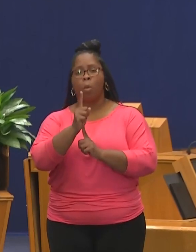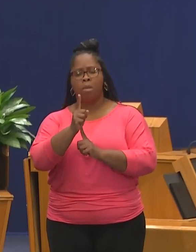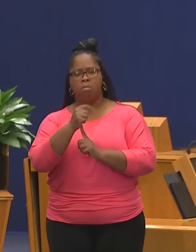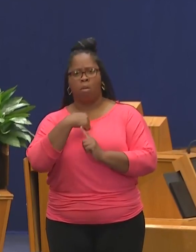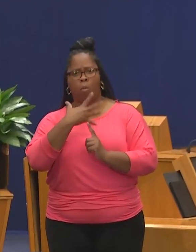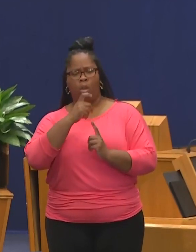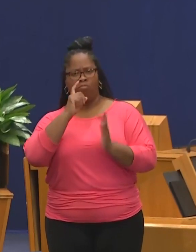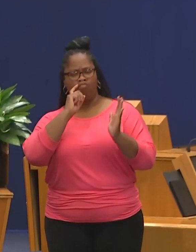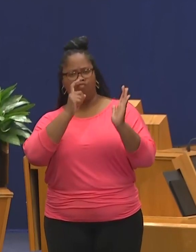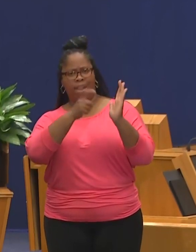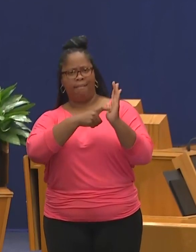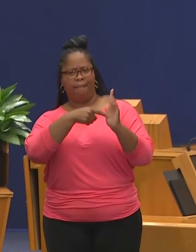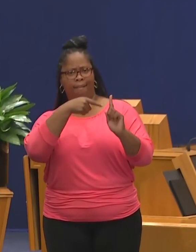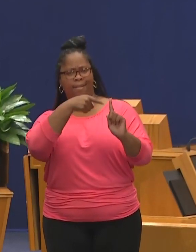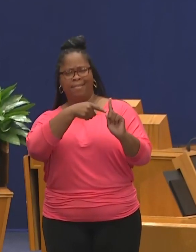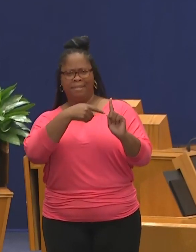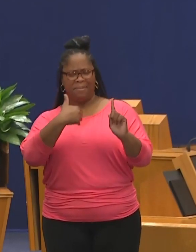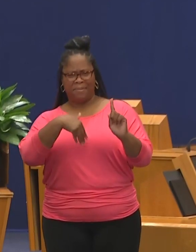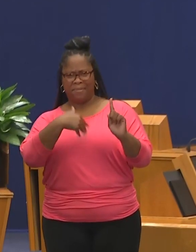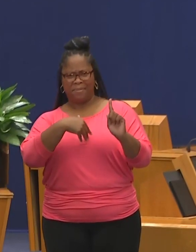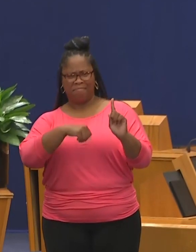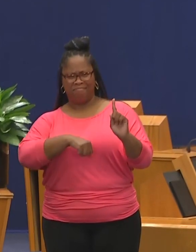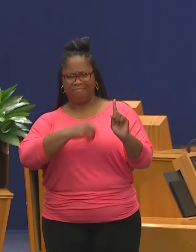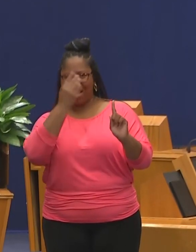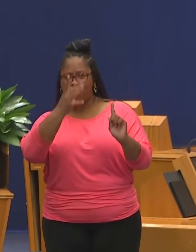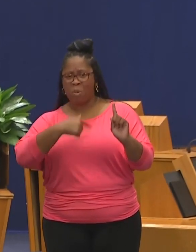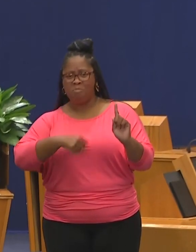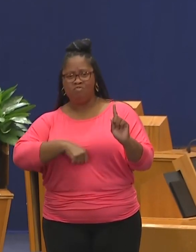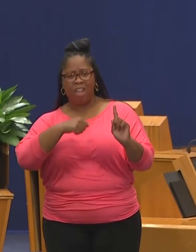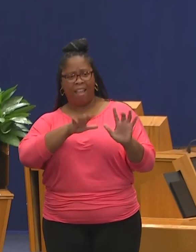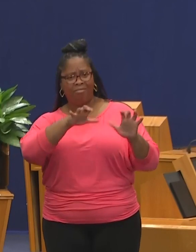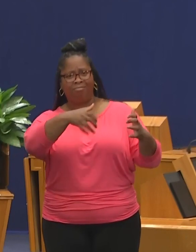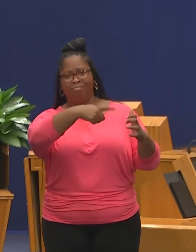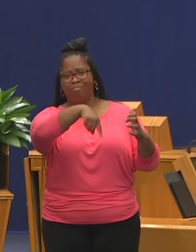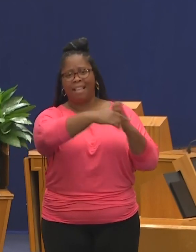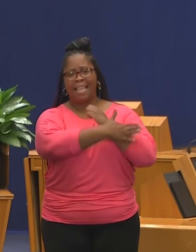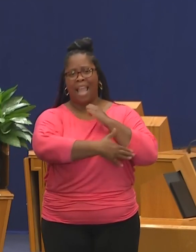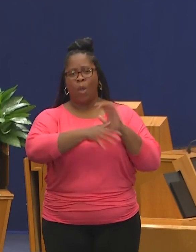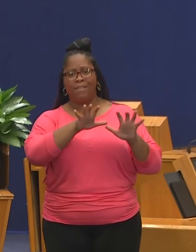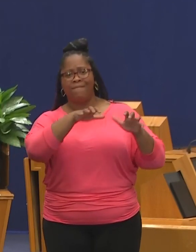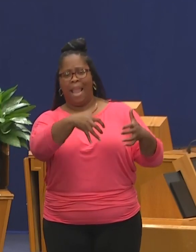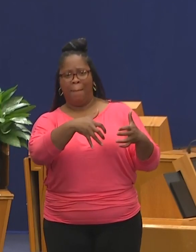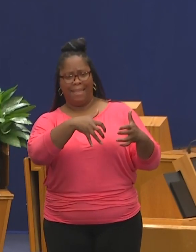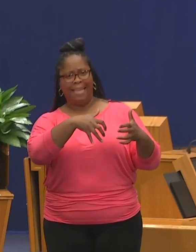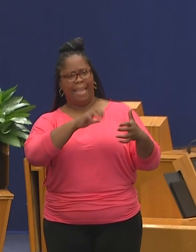I WANT TO TAKE A MOMENT TO RECOGNIZE AND STATE HOW PROUD I